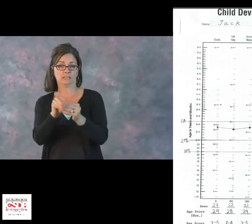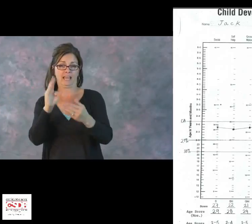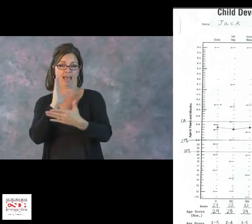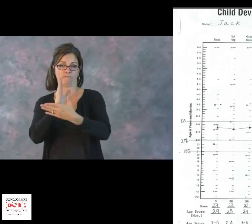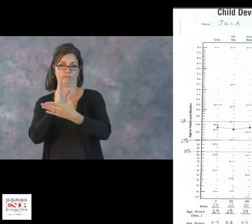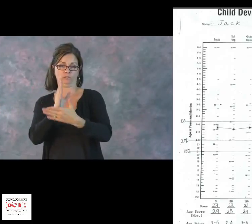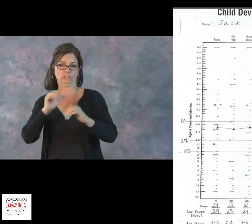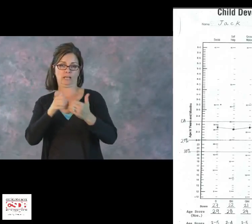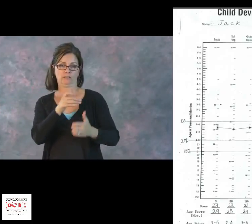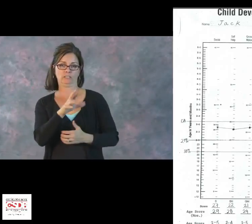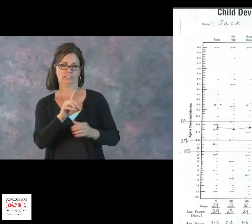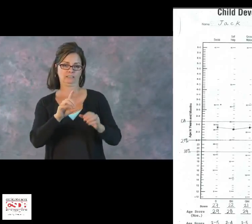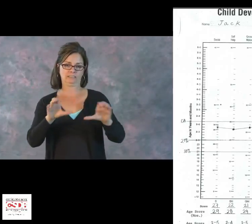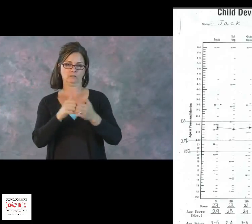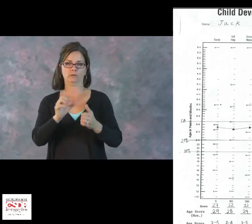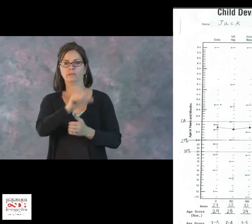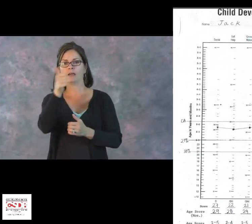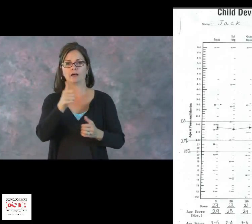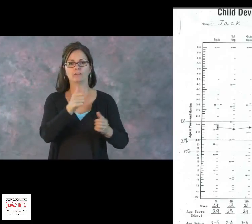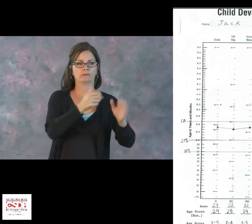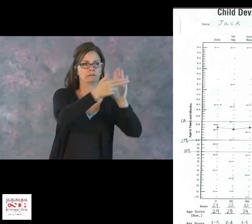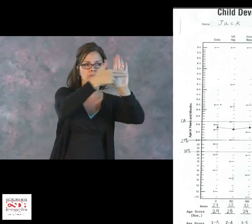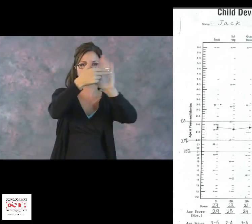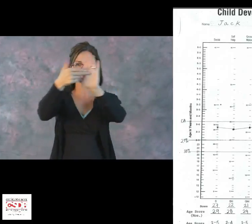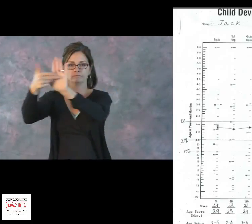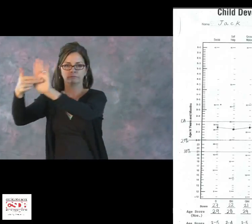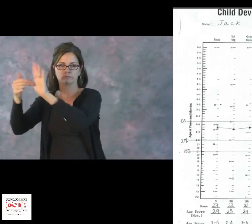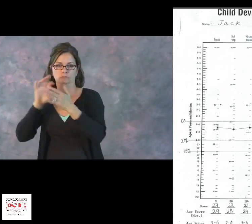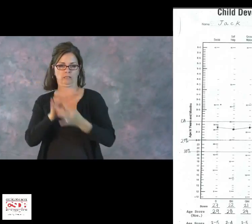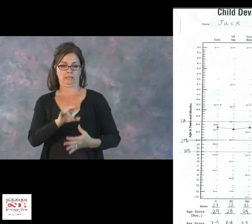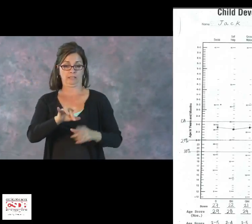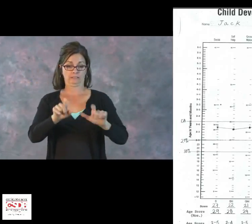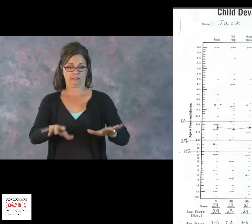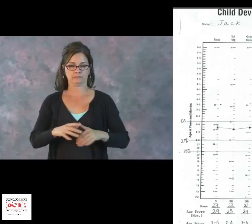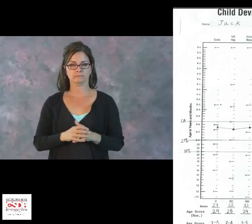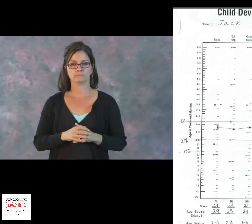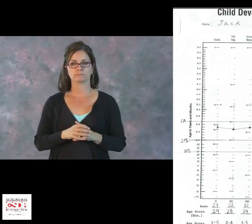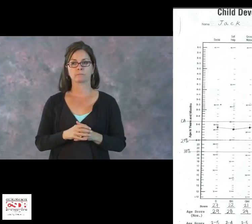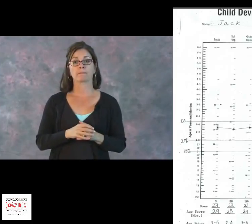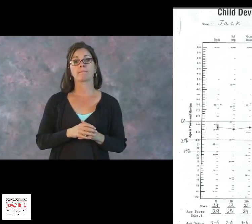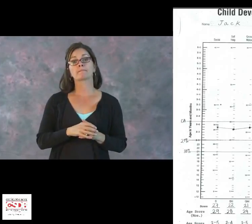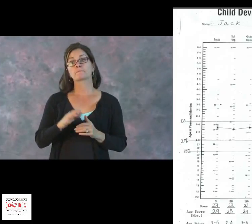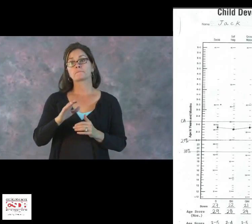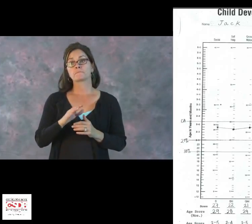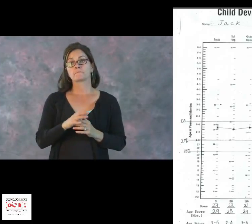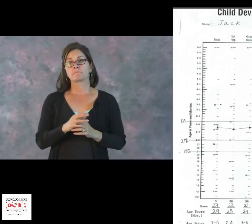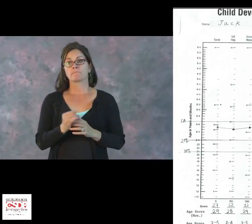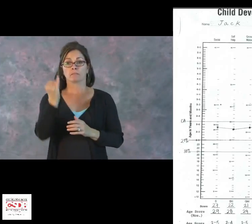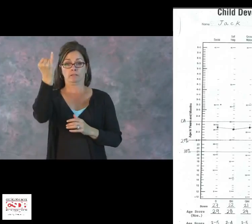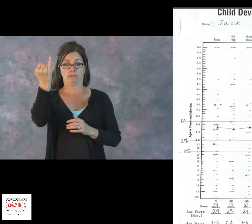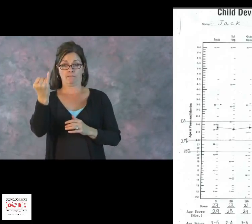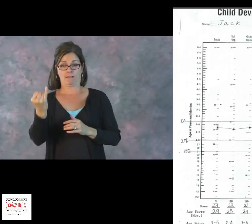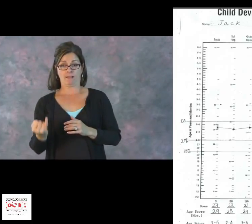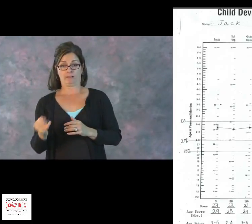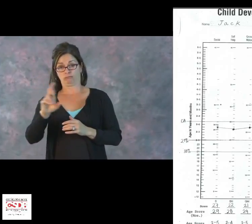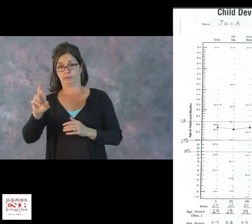did on the different subscales of the test. Then along the right hand line, the vertical line,